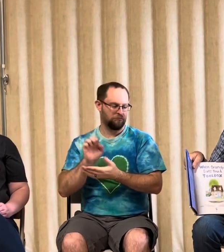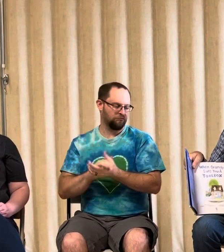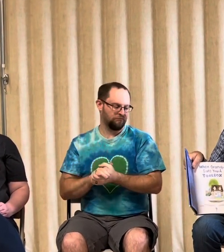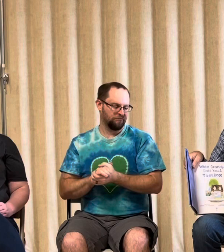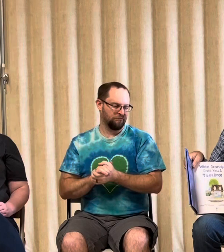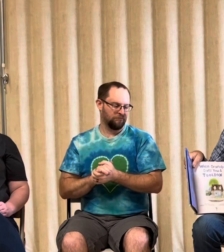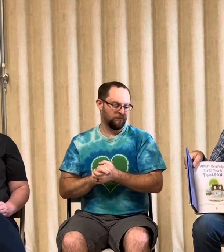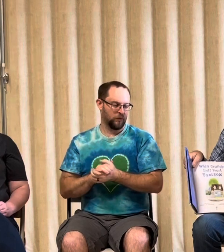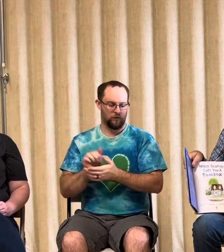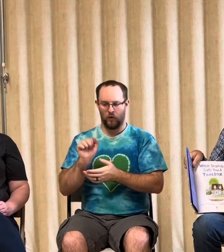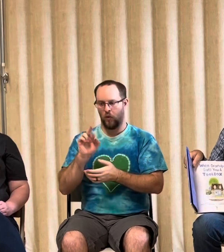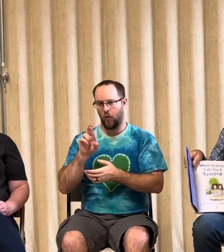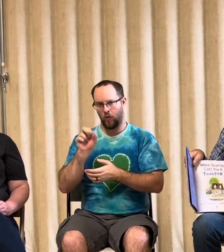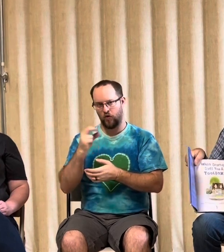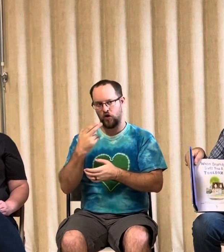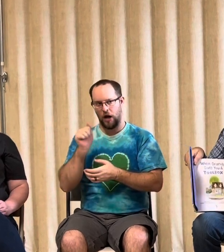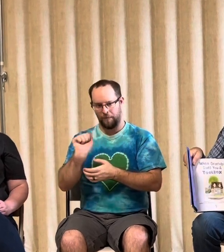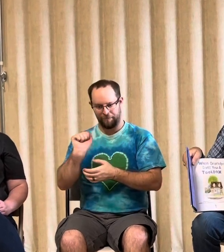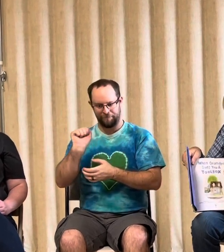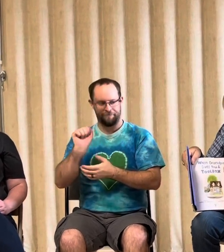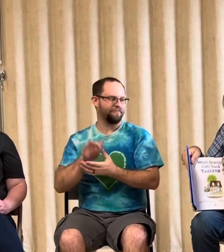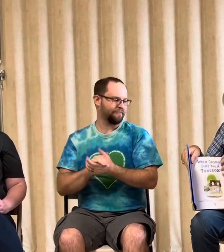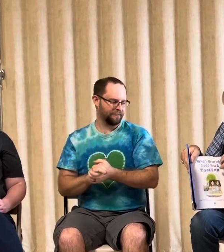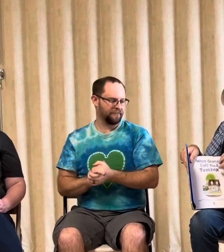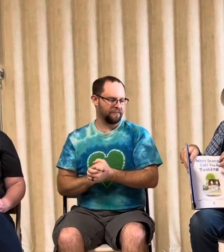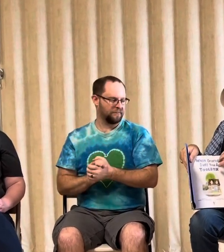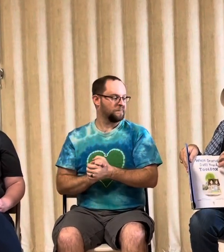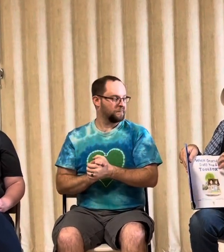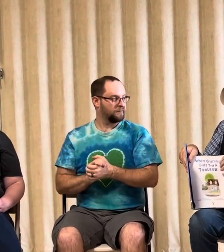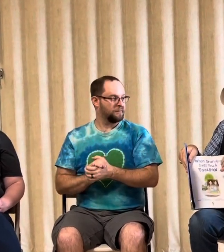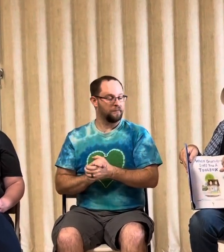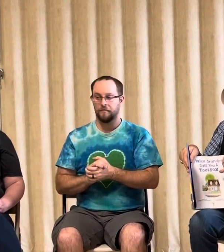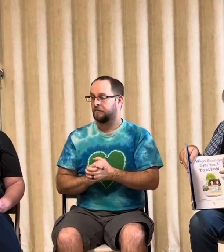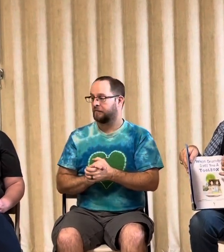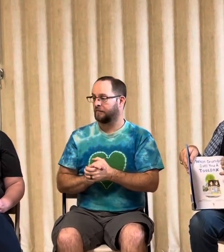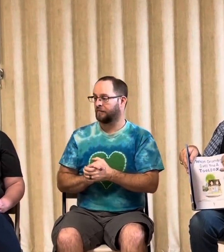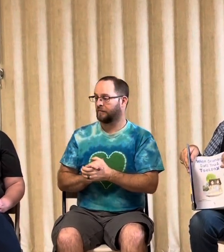did all the pictures and stuff like that, and... okay. Great. CALI: Make sure --- can see the pages.